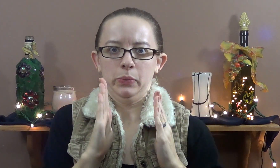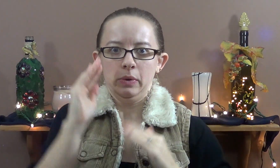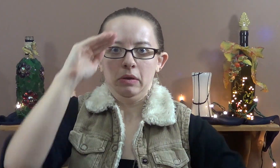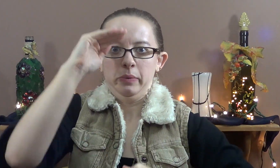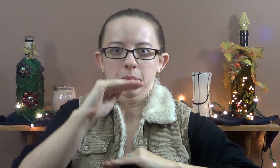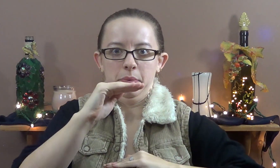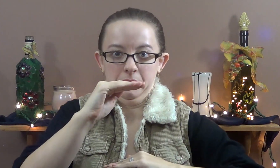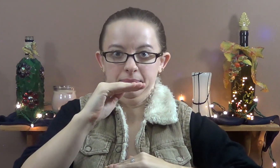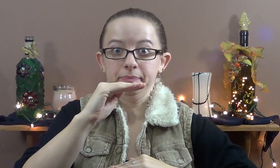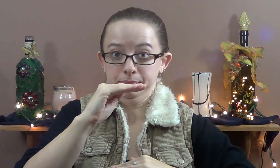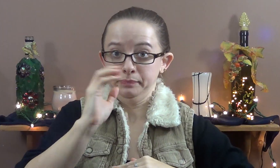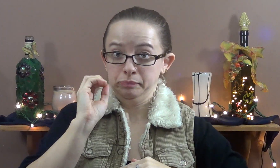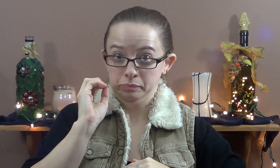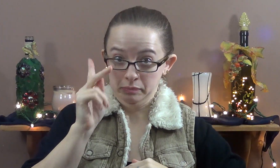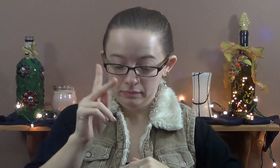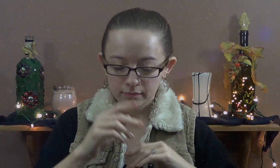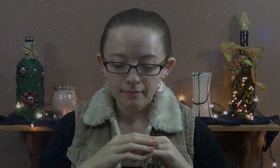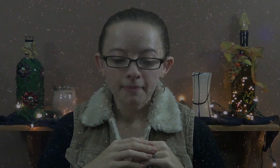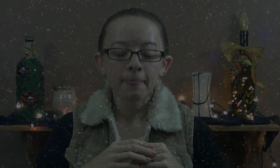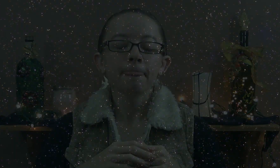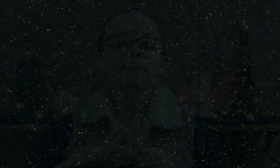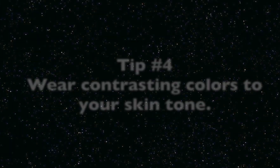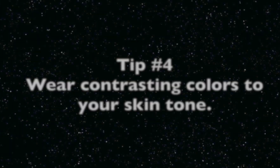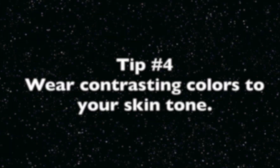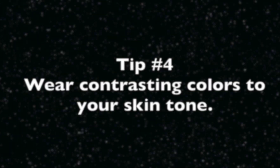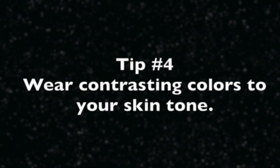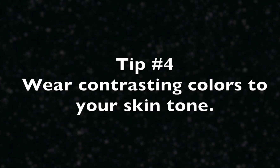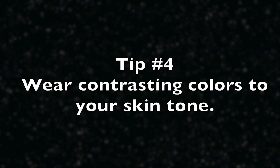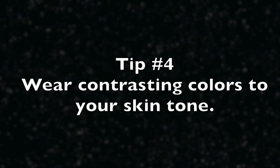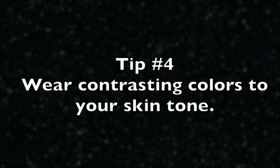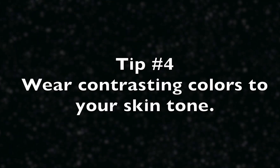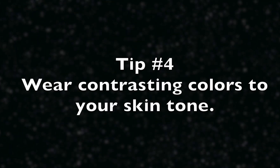use too large of a signing space.